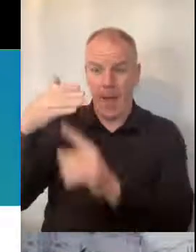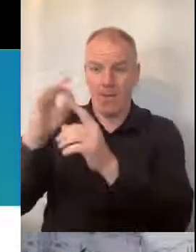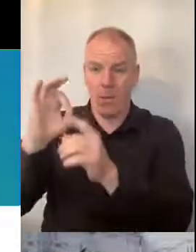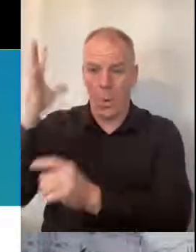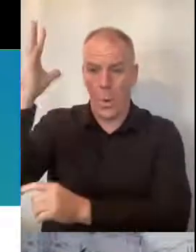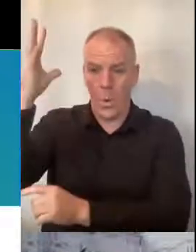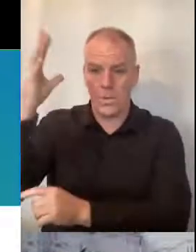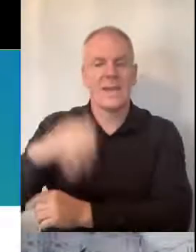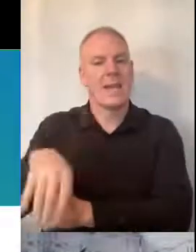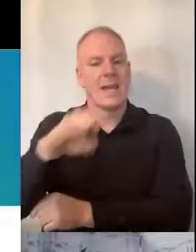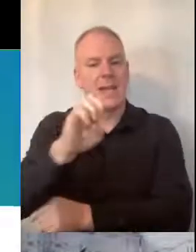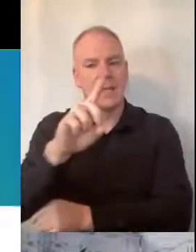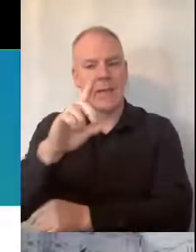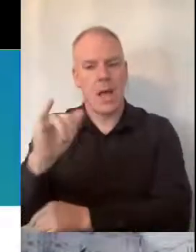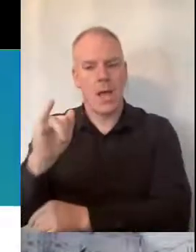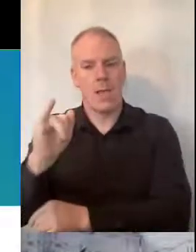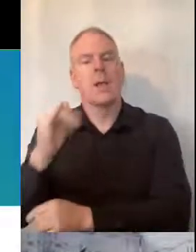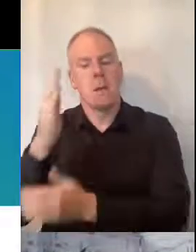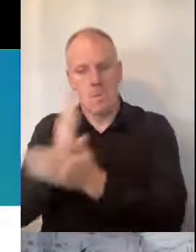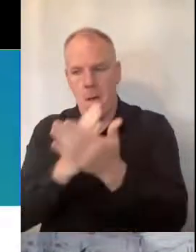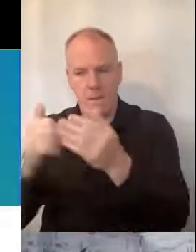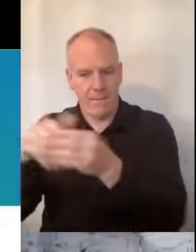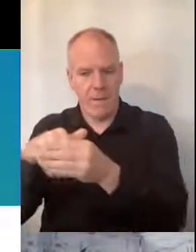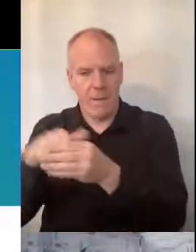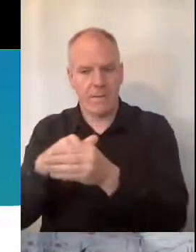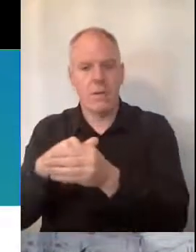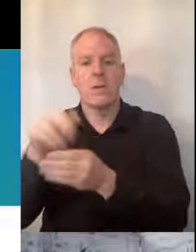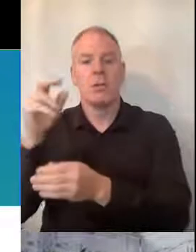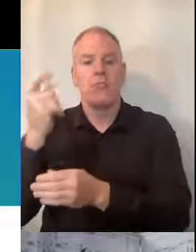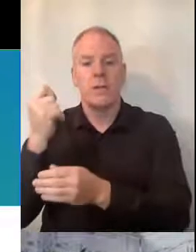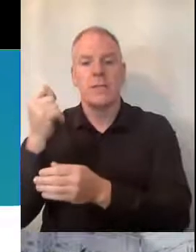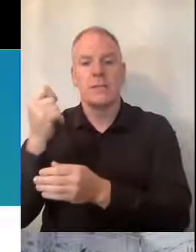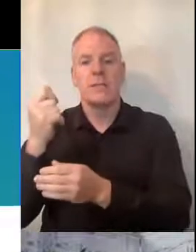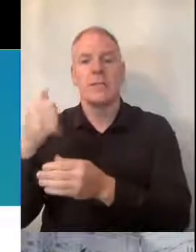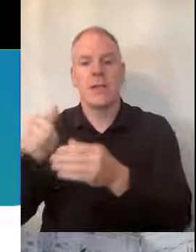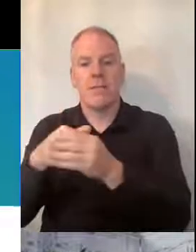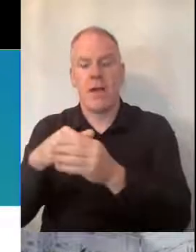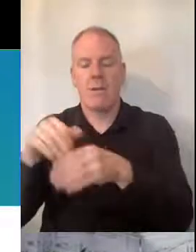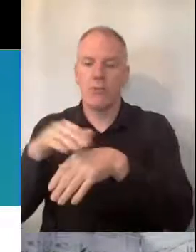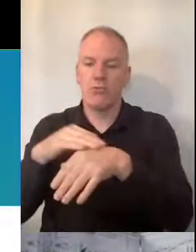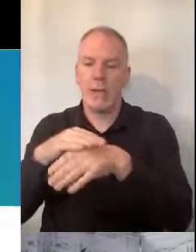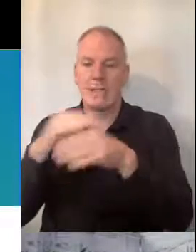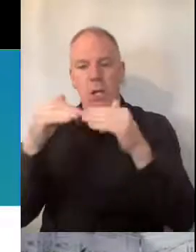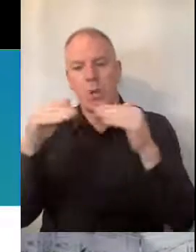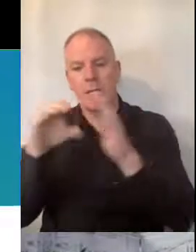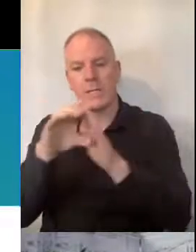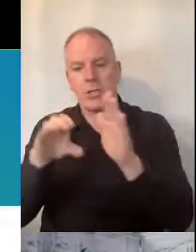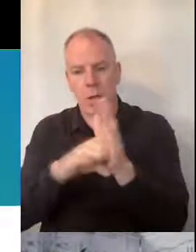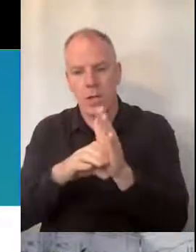is a key part of that. And we have recently signed up for the Race Equality Charter and I just wanted to call those things out.